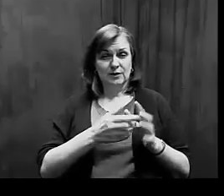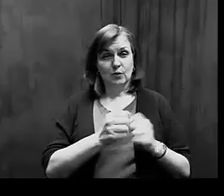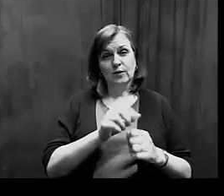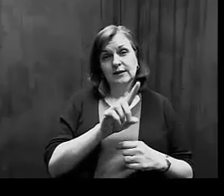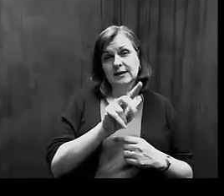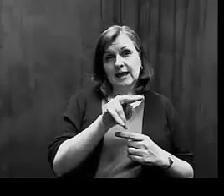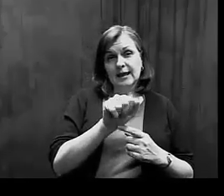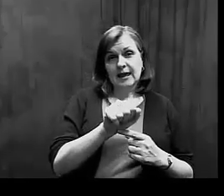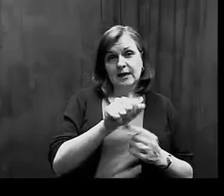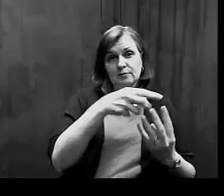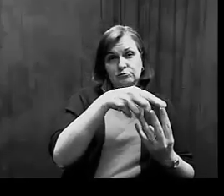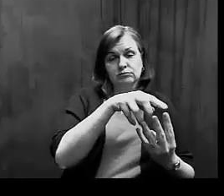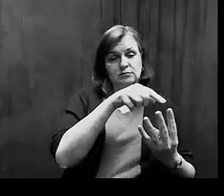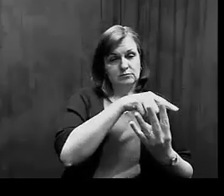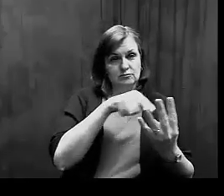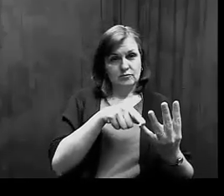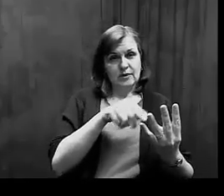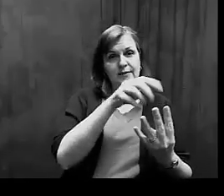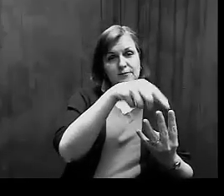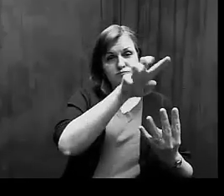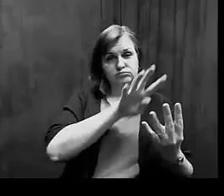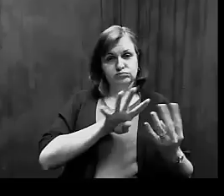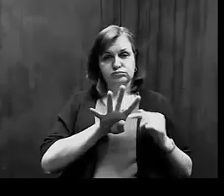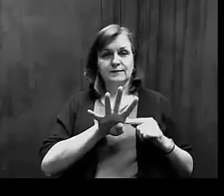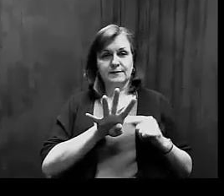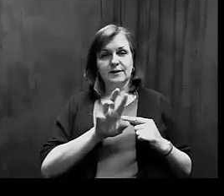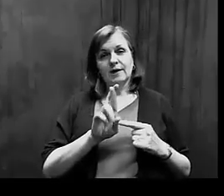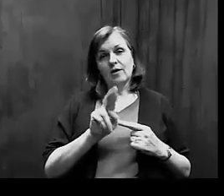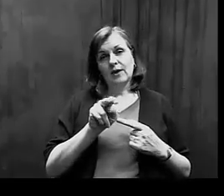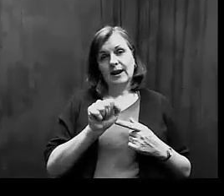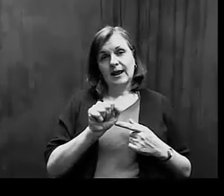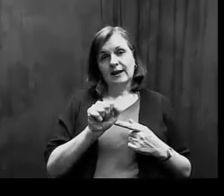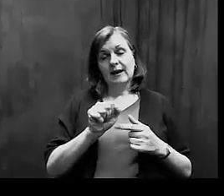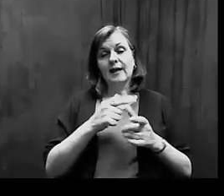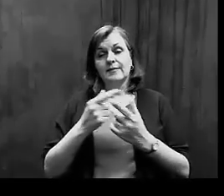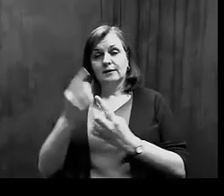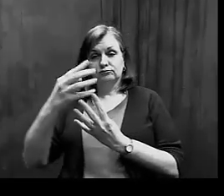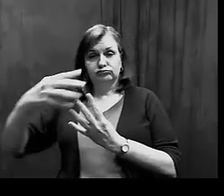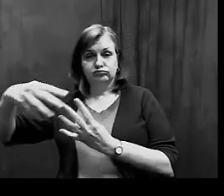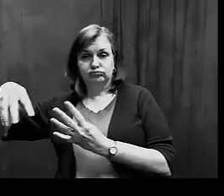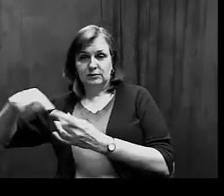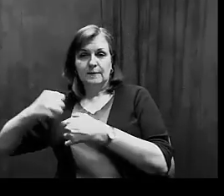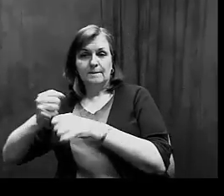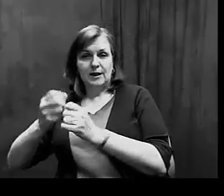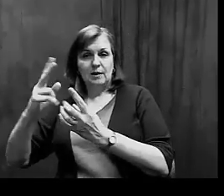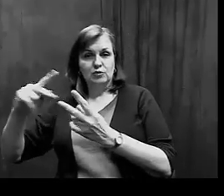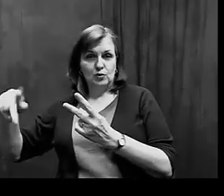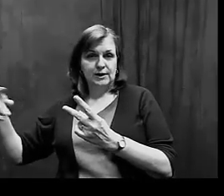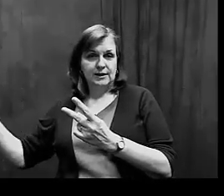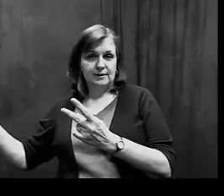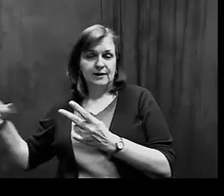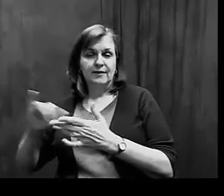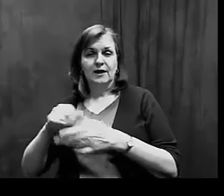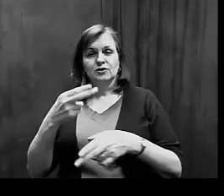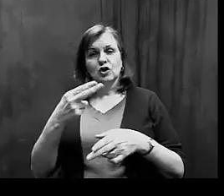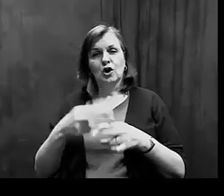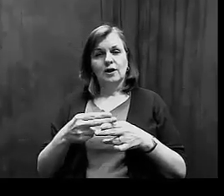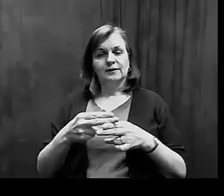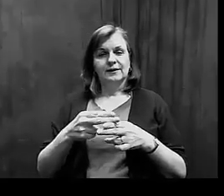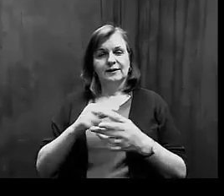and go from DNA to RNA to make proteins